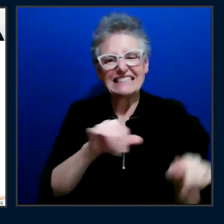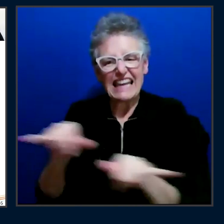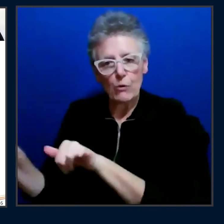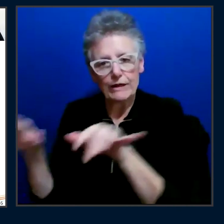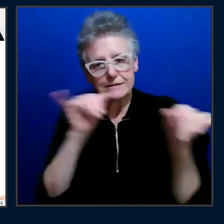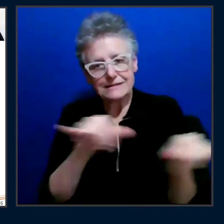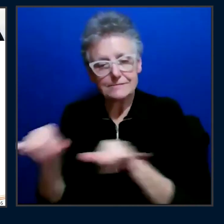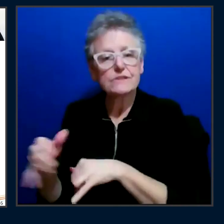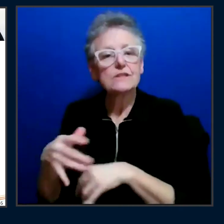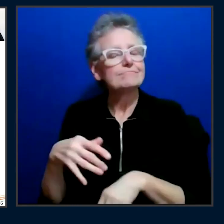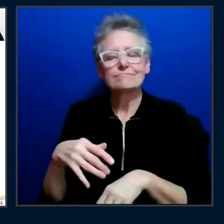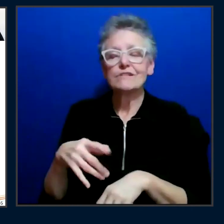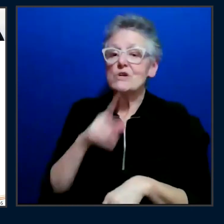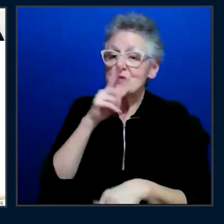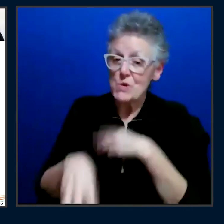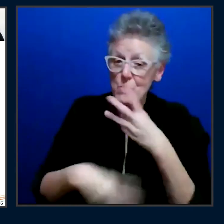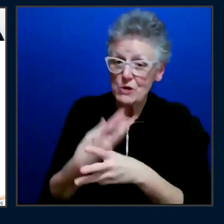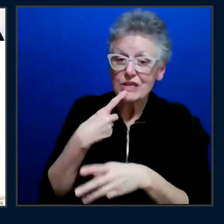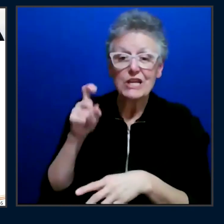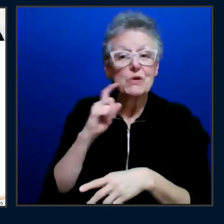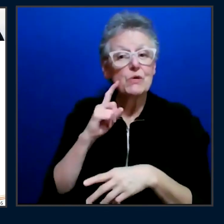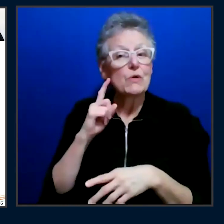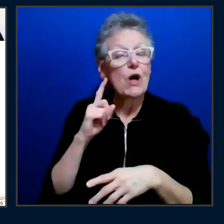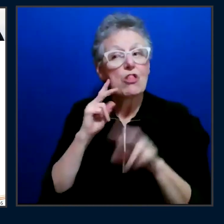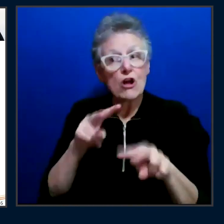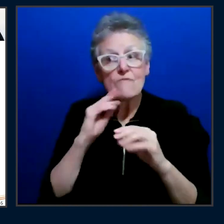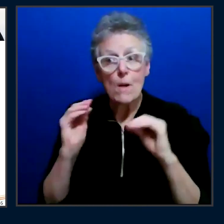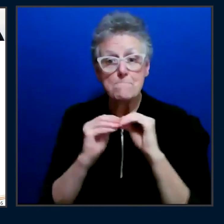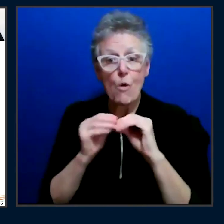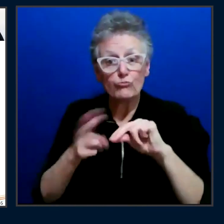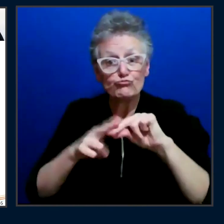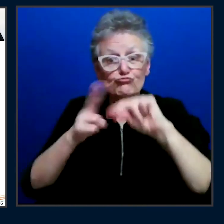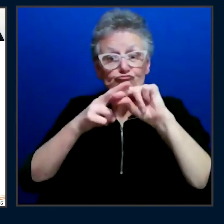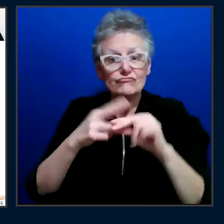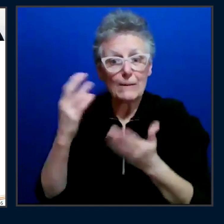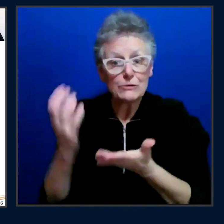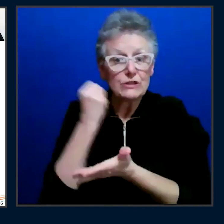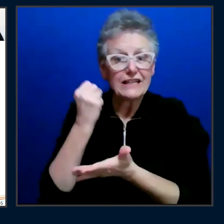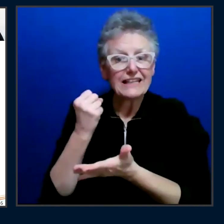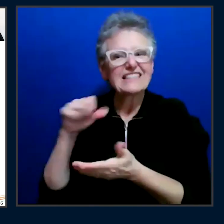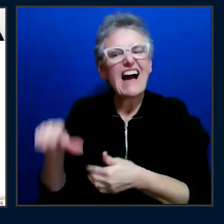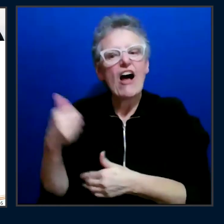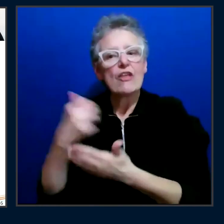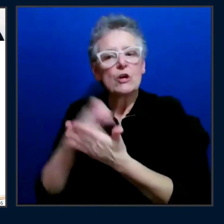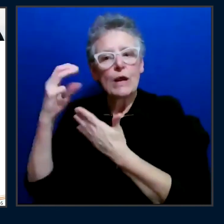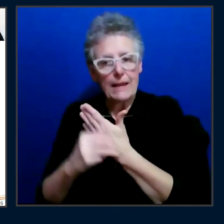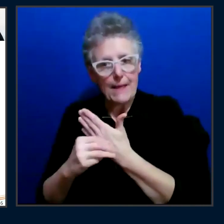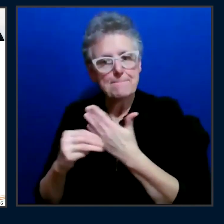we need to be looking for increased opportunities, other curriculum materials, supplemental resources,